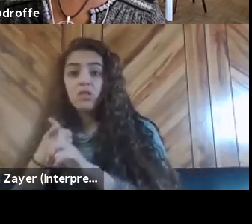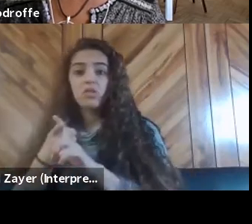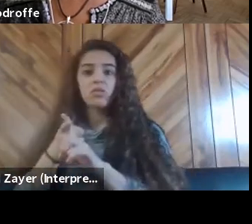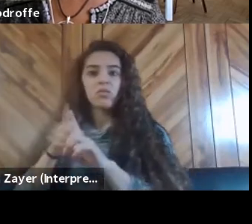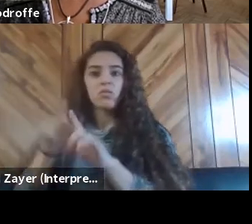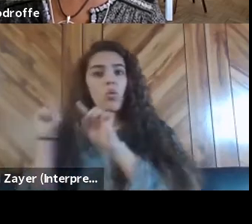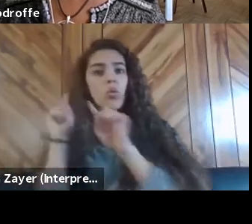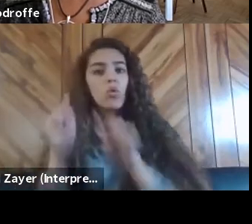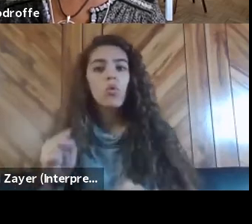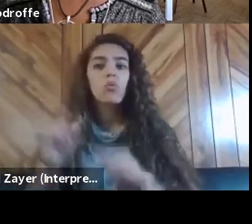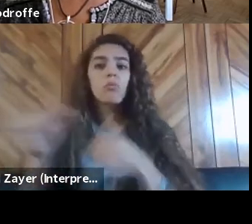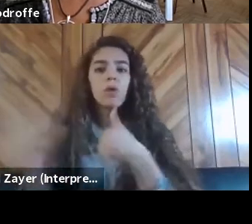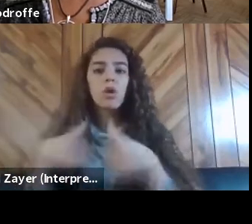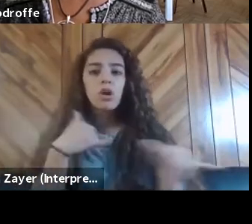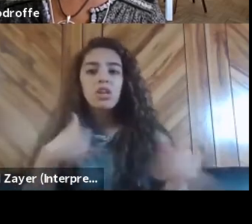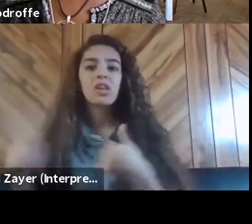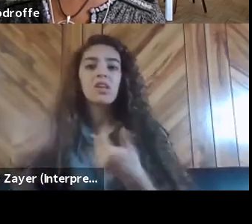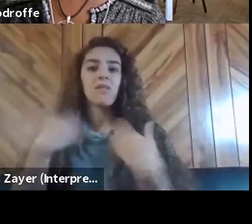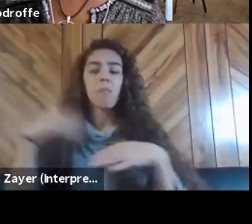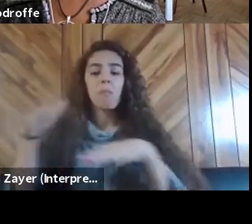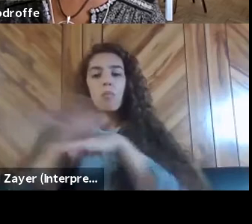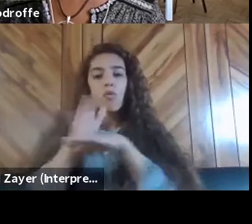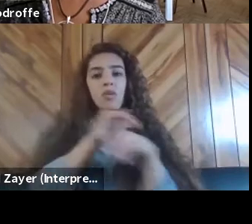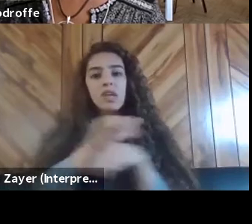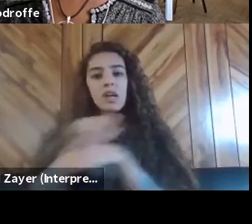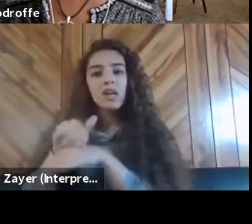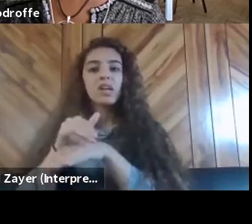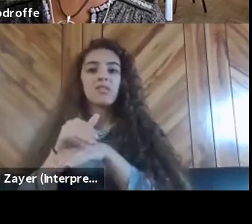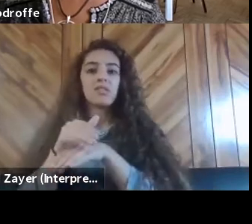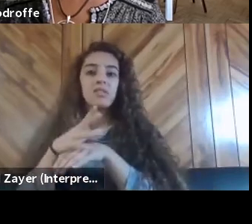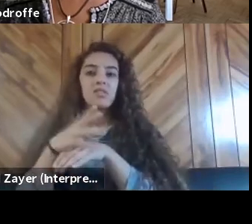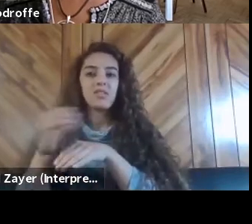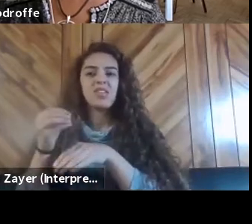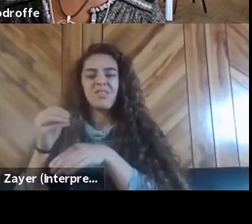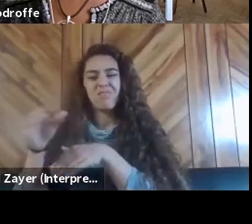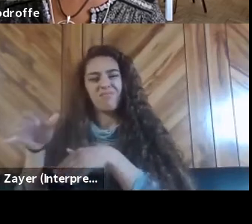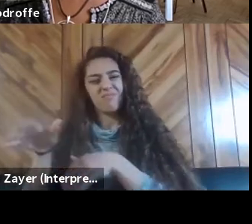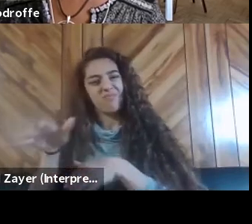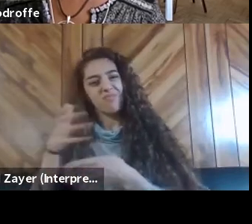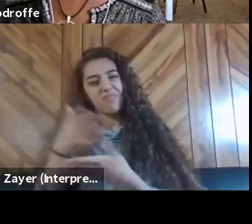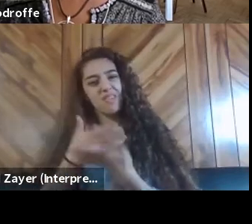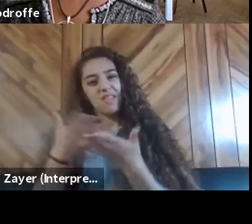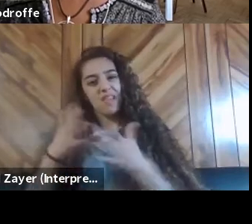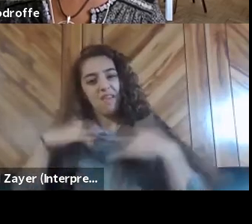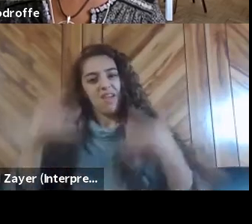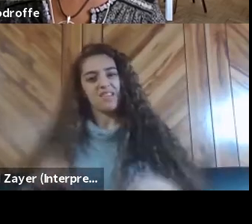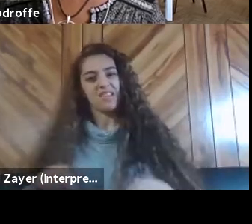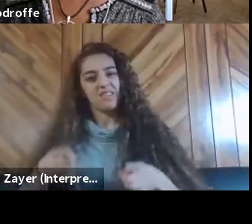nights and they do sleepovers and events like that. But you know, she doesn't get to do that. So you know, mom and her